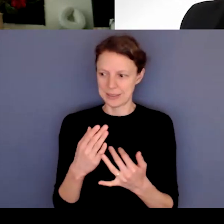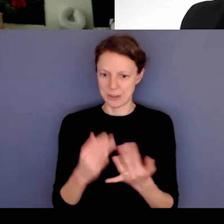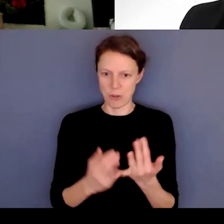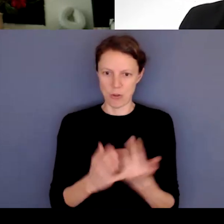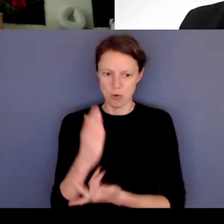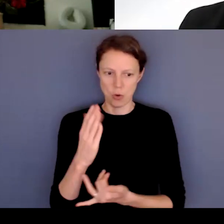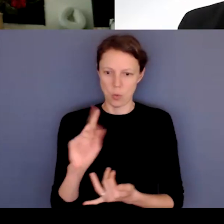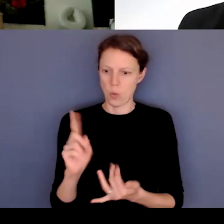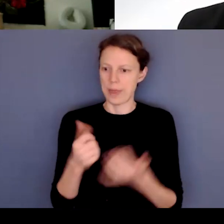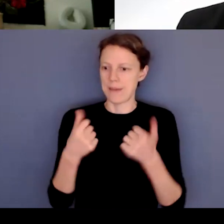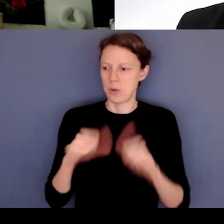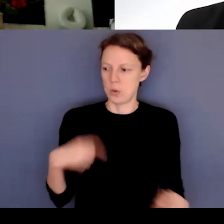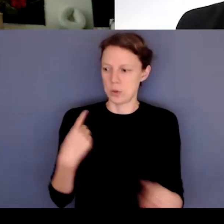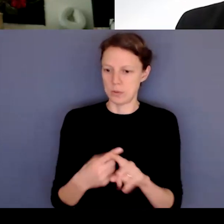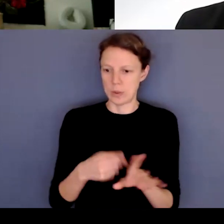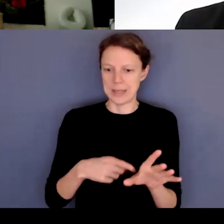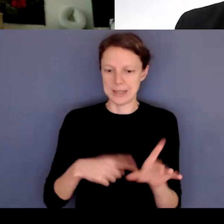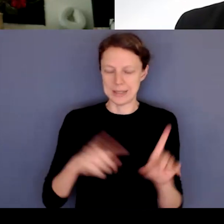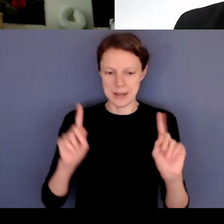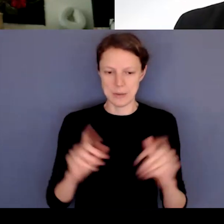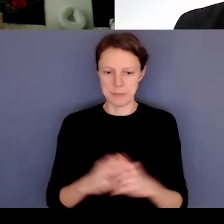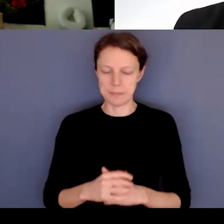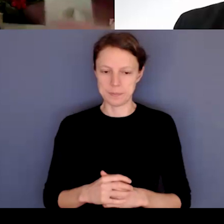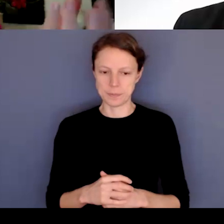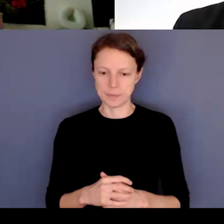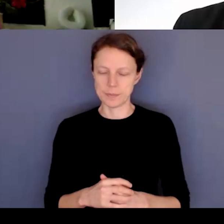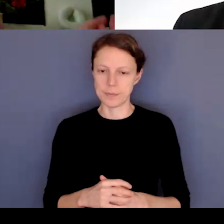Hmm, yeah, brilliant. And in terms you were talking before